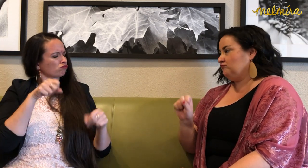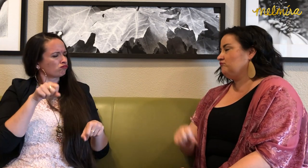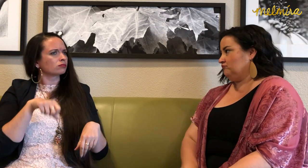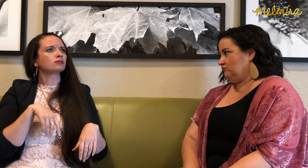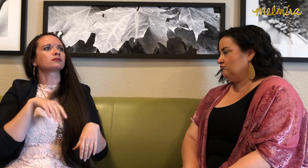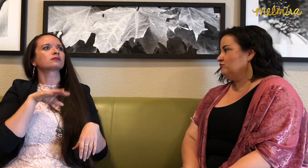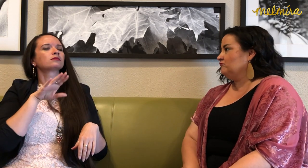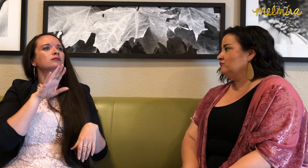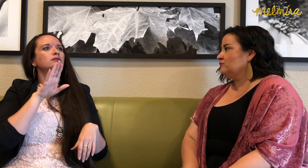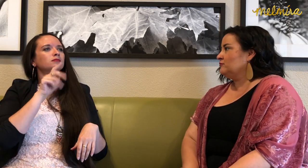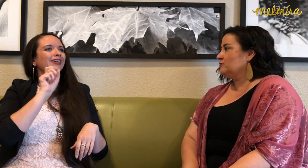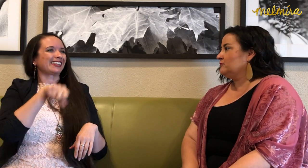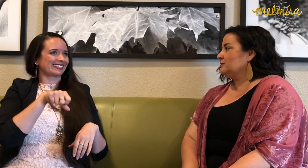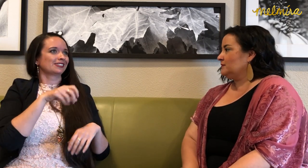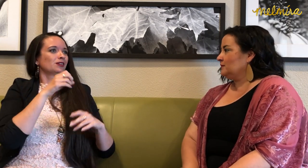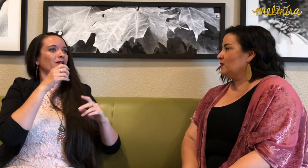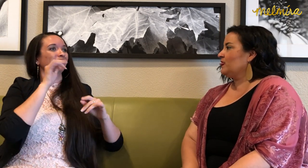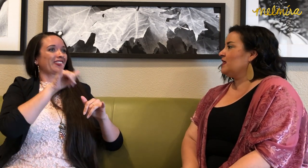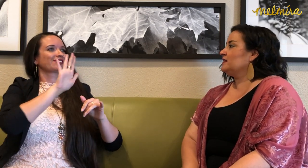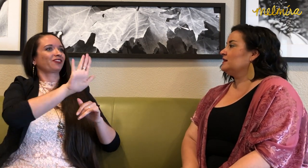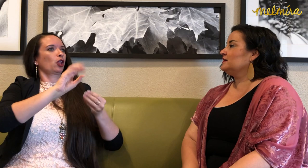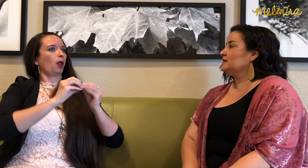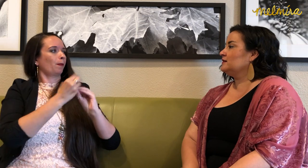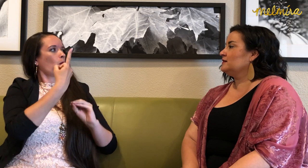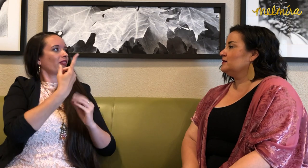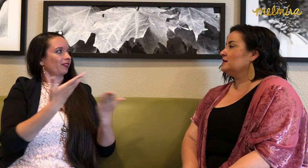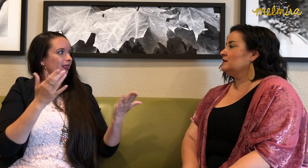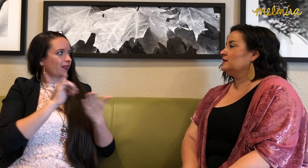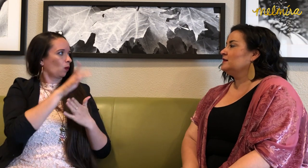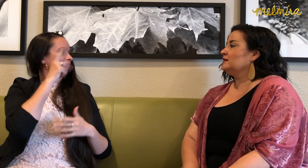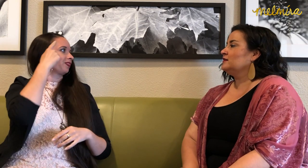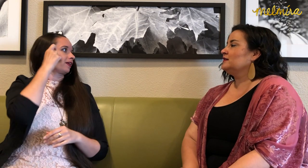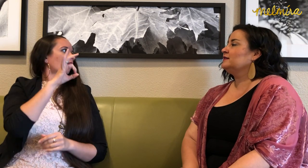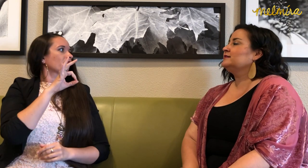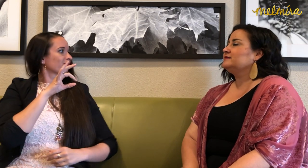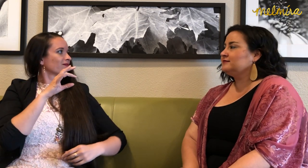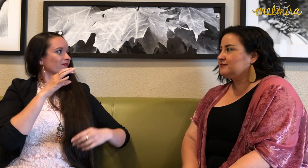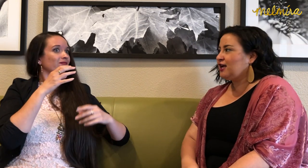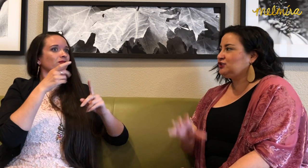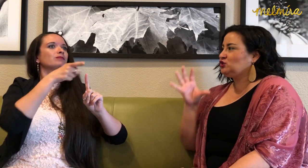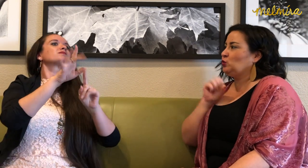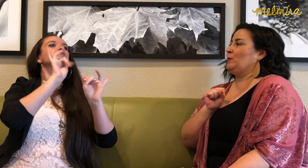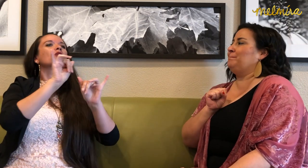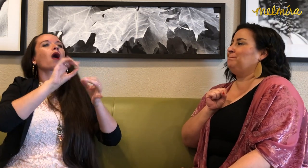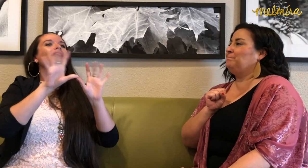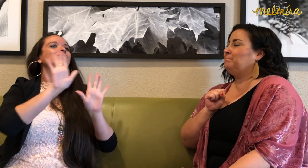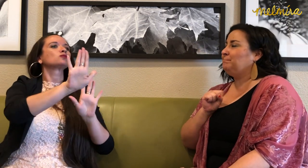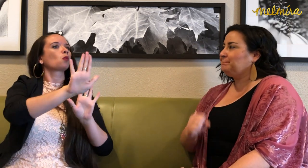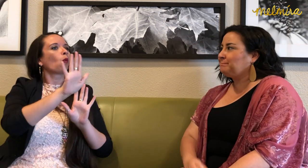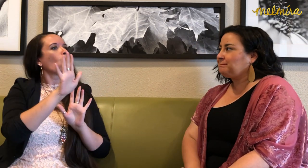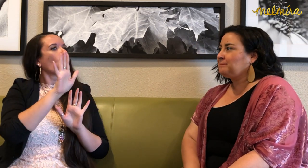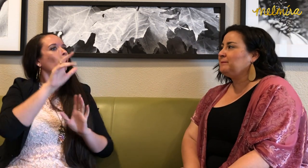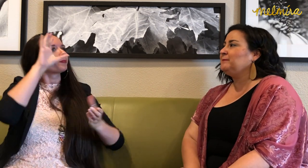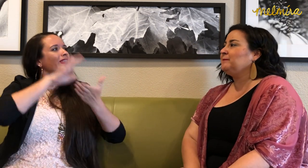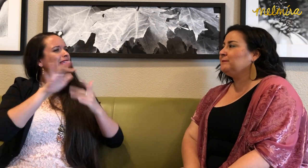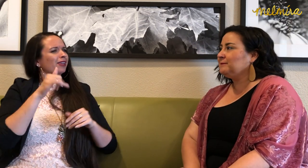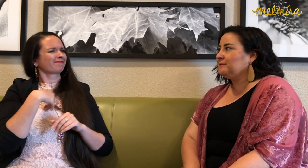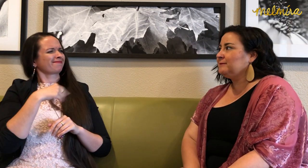organizations and so on, yes. But yes, that's their number one thing that they'd think of. -They assume. They think that's my belief.